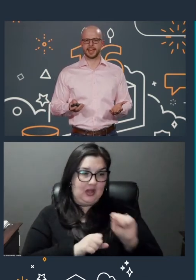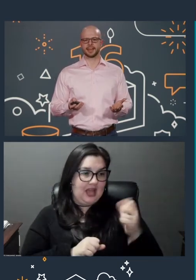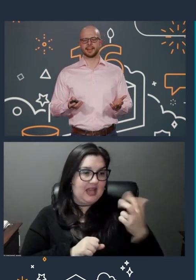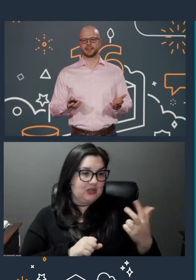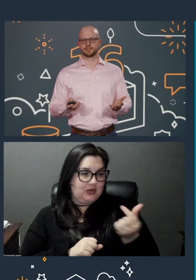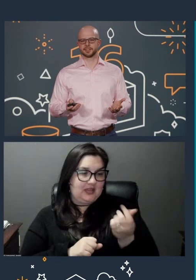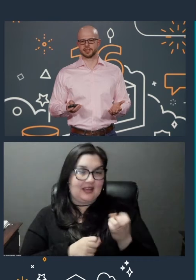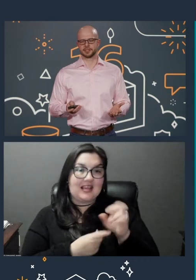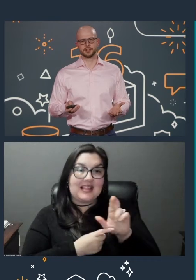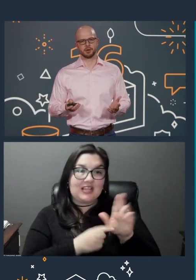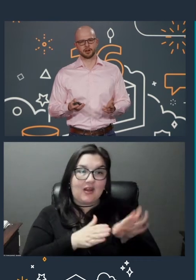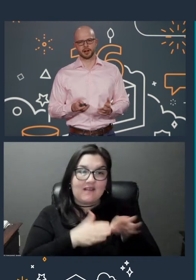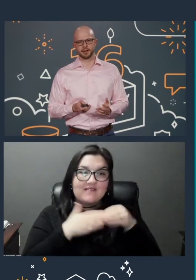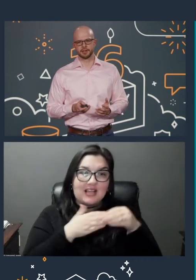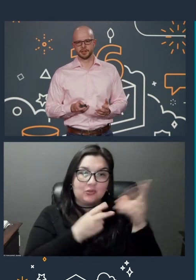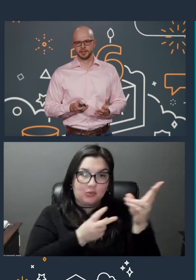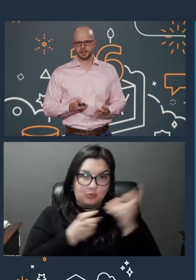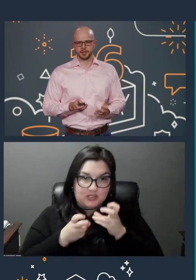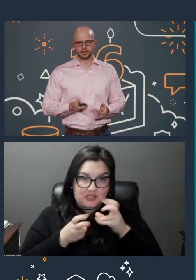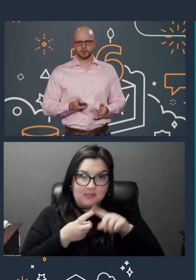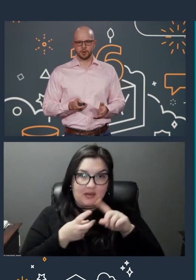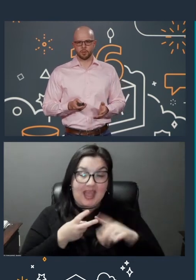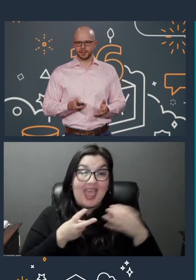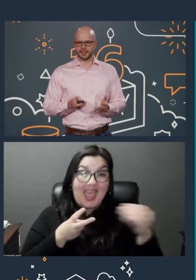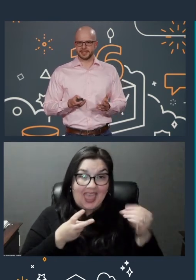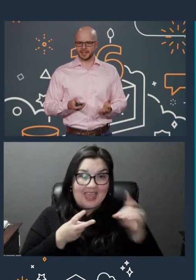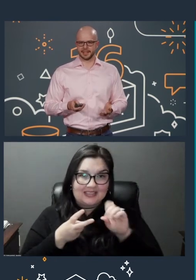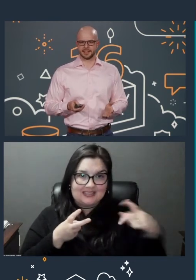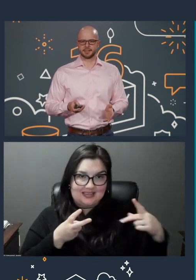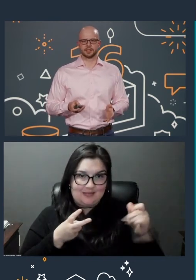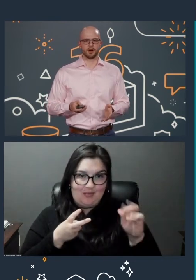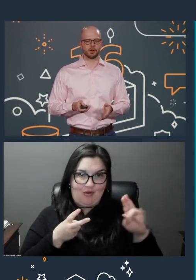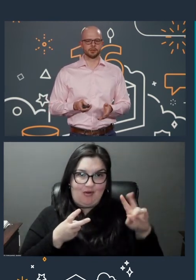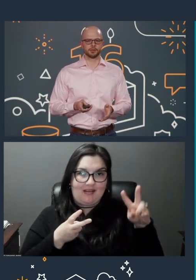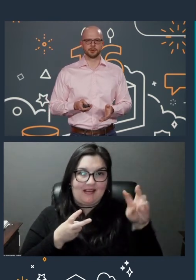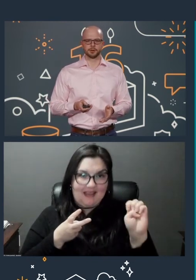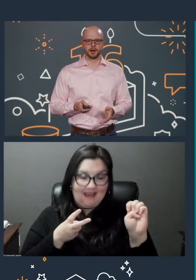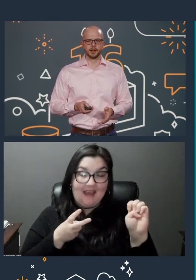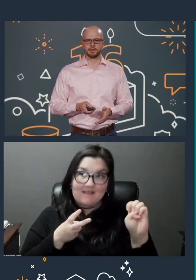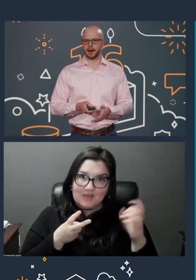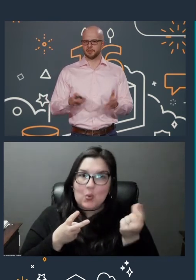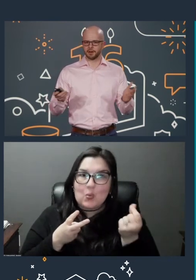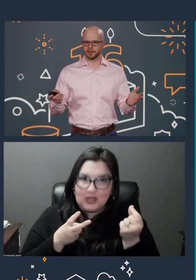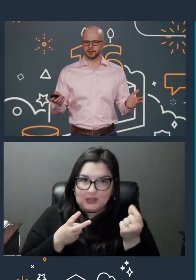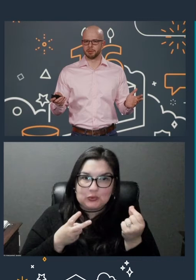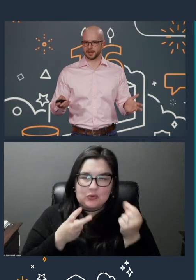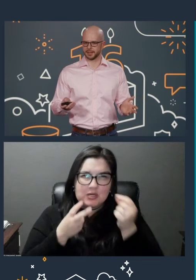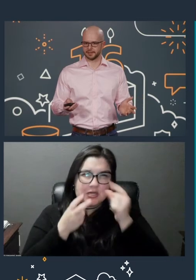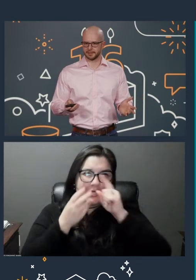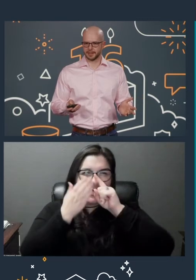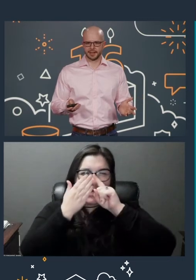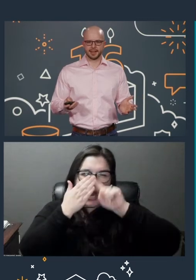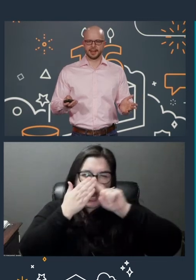and S3 Glacier Deep Archive. So what they did is they combed through 500 buckets,